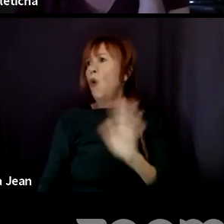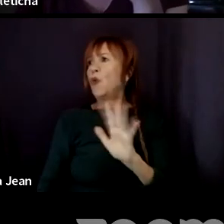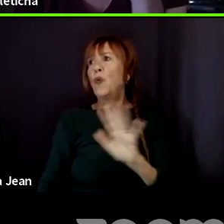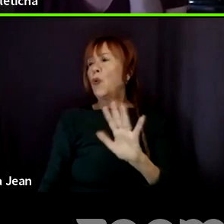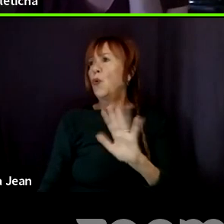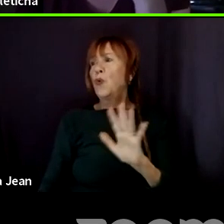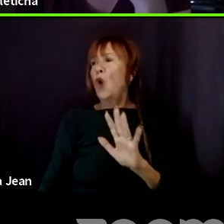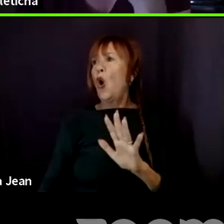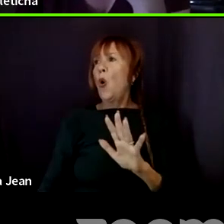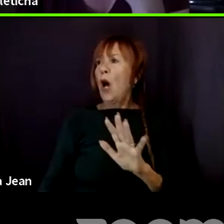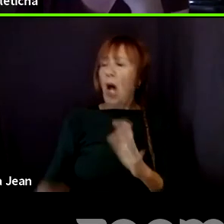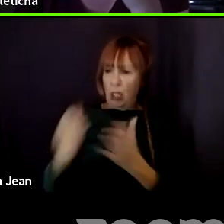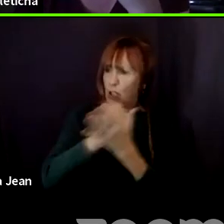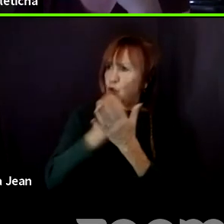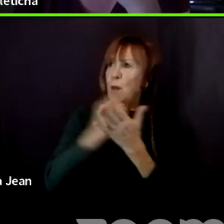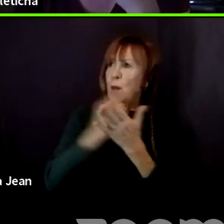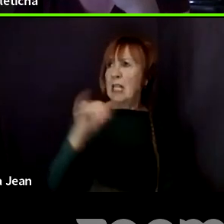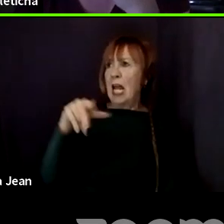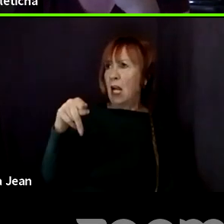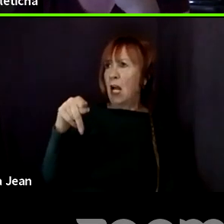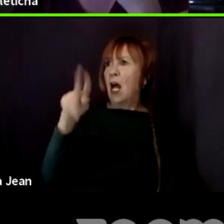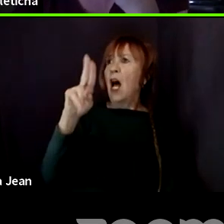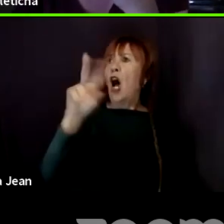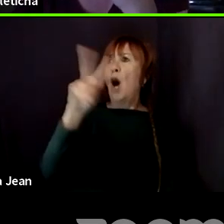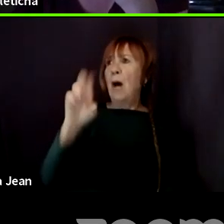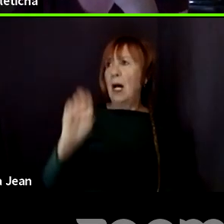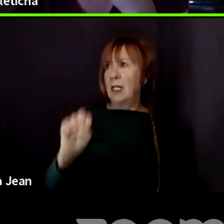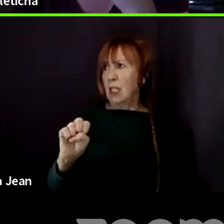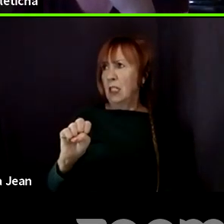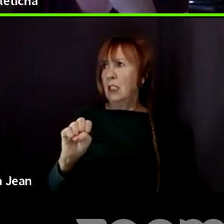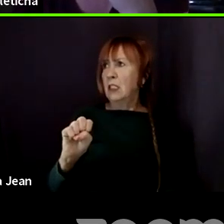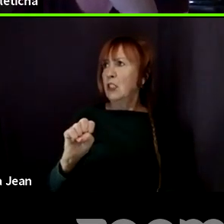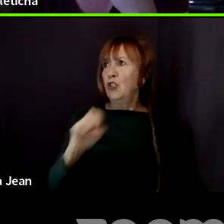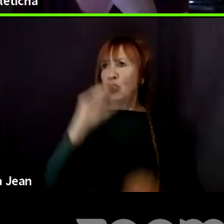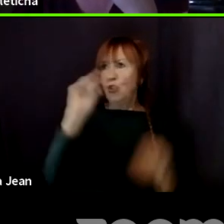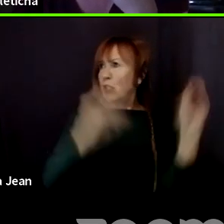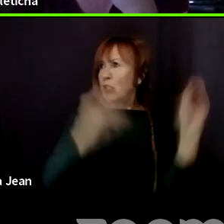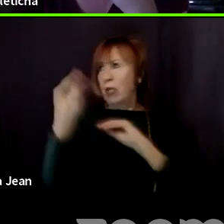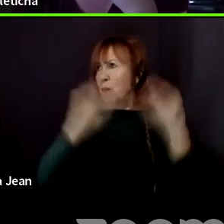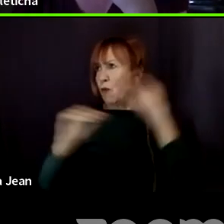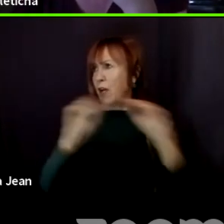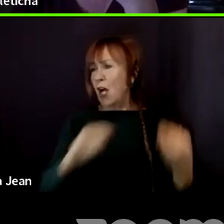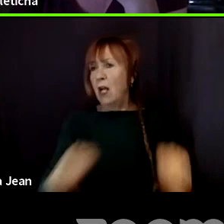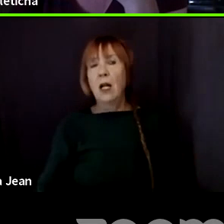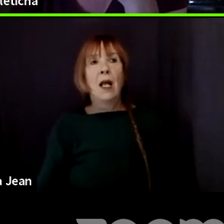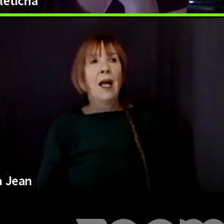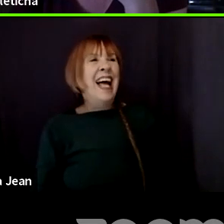Oh, yeah, I was just gonna say usually when I have a structure issue, I have to kinda tear it all down. Yap.